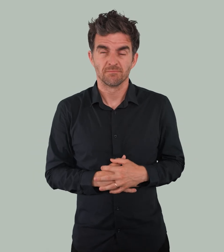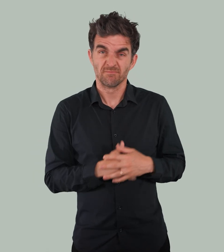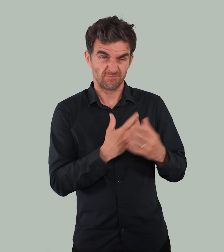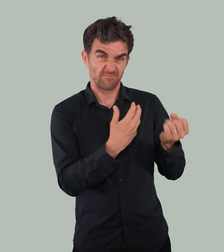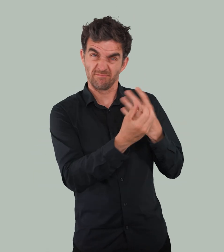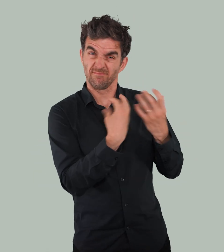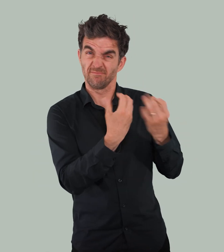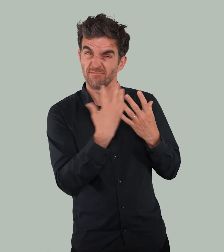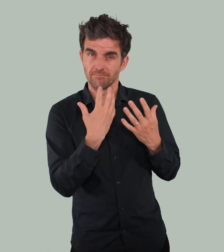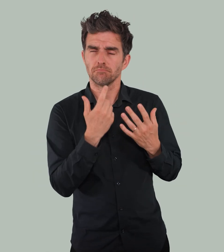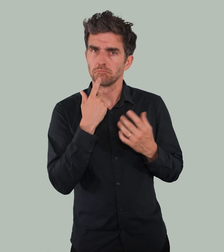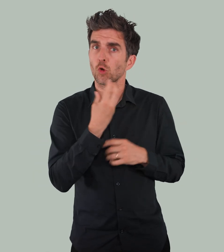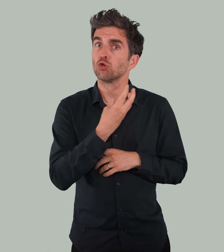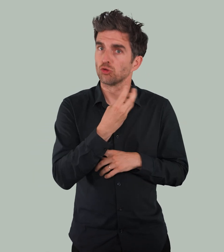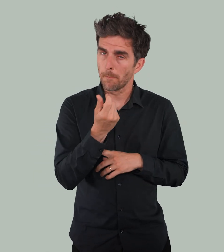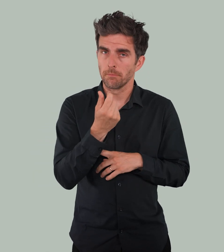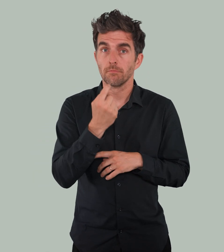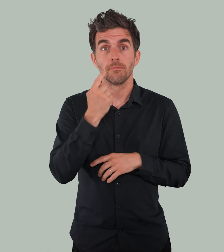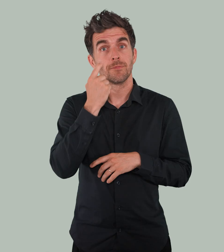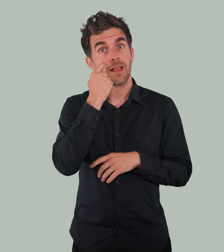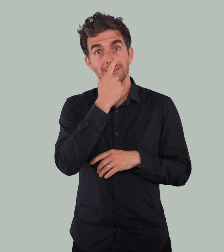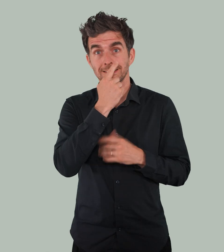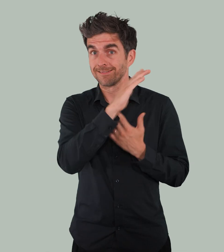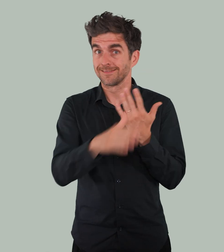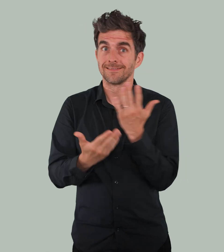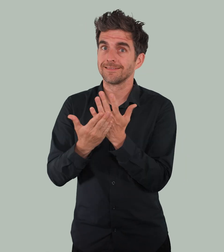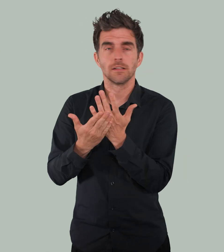51. Respondents say that, in some cases, medical evidence is given